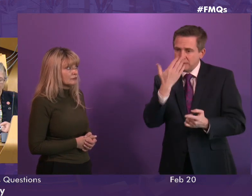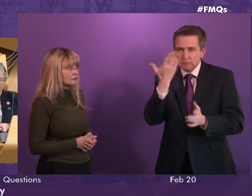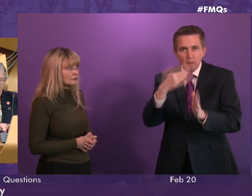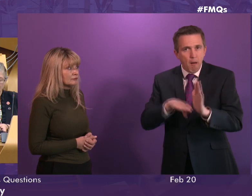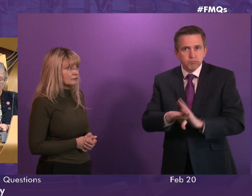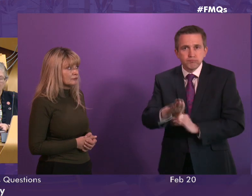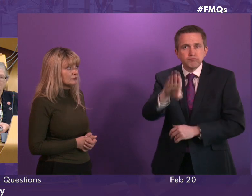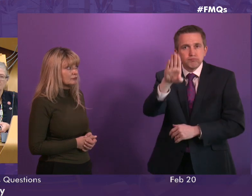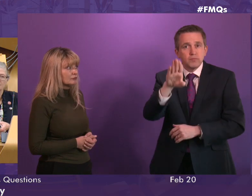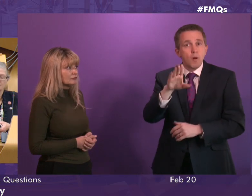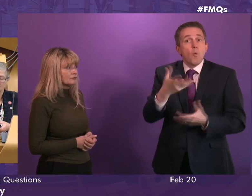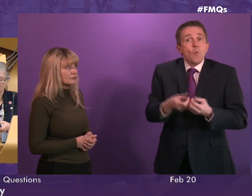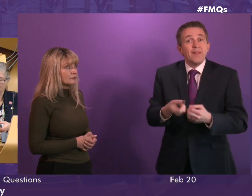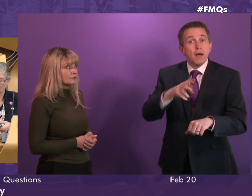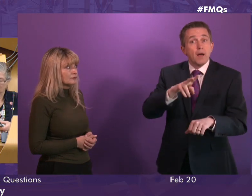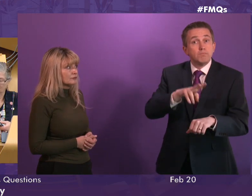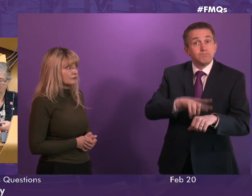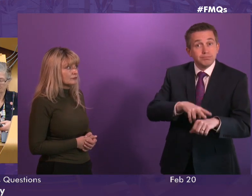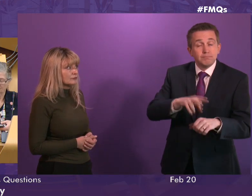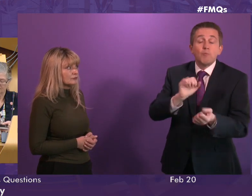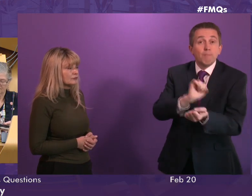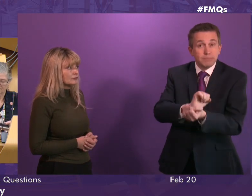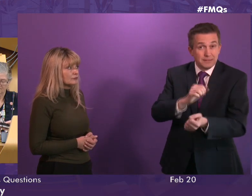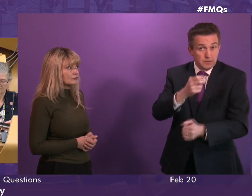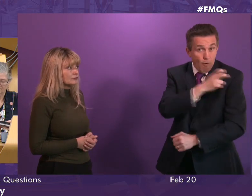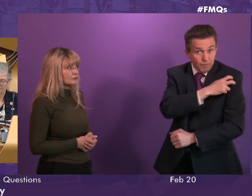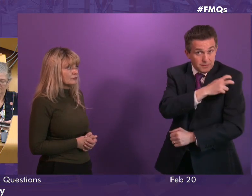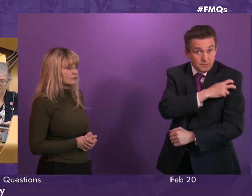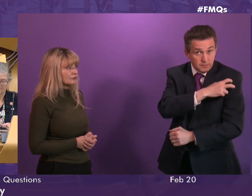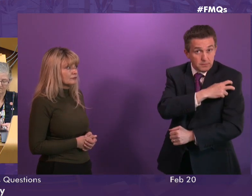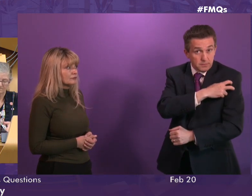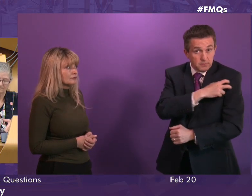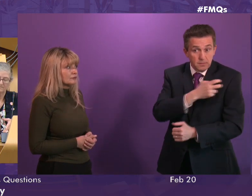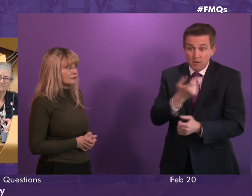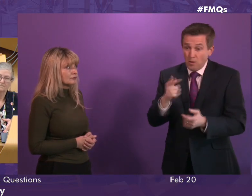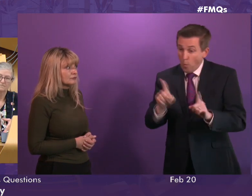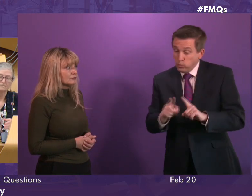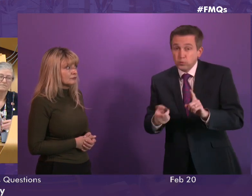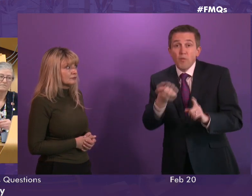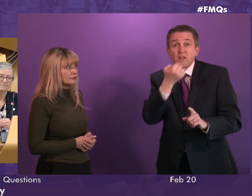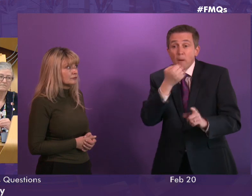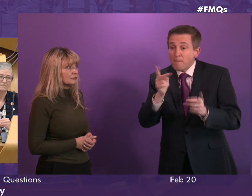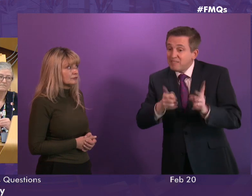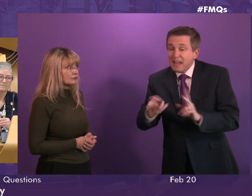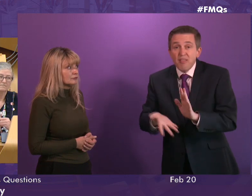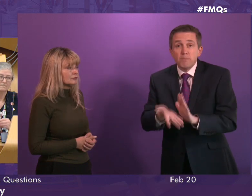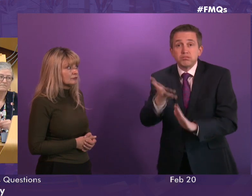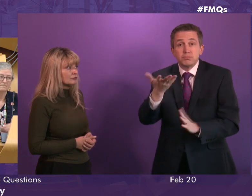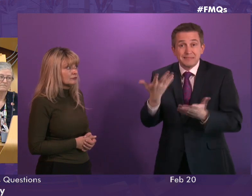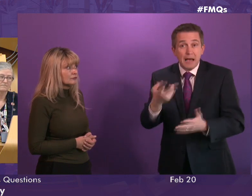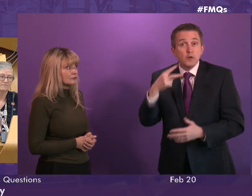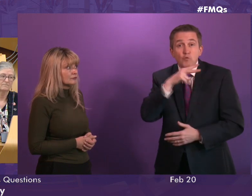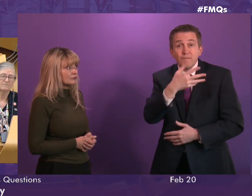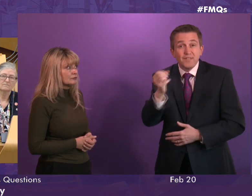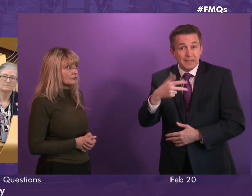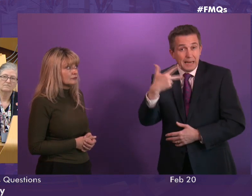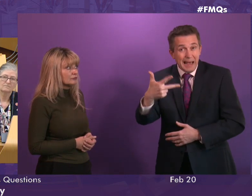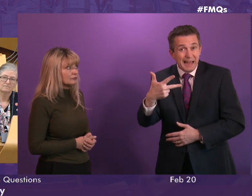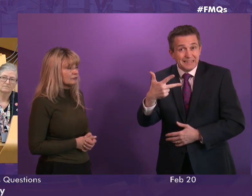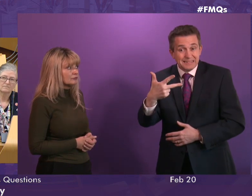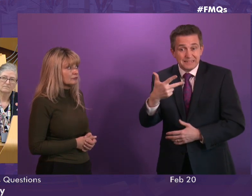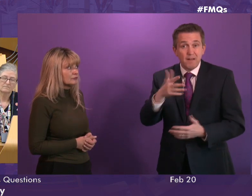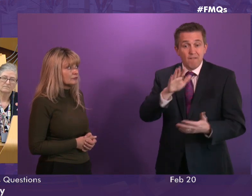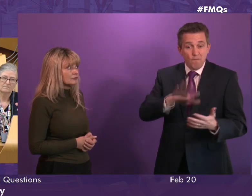prison officers and, very seriously, there were 258 deaths in prisons between 2008 and